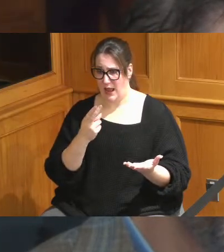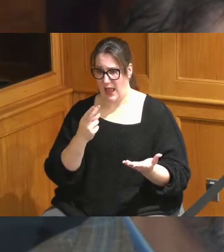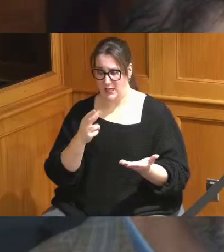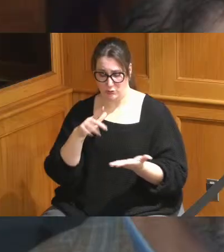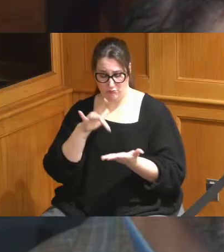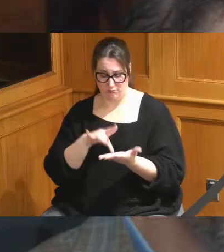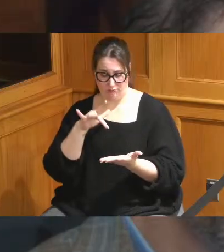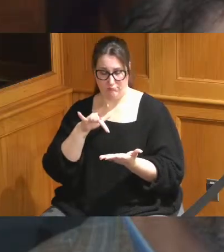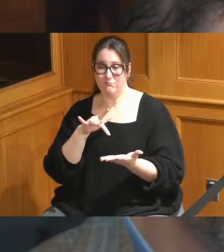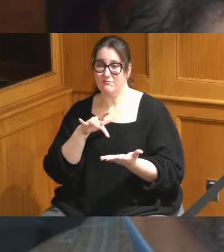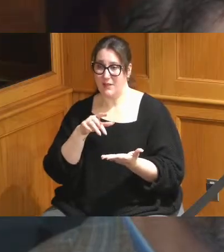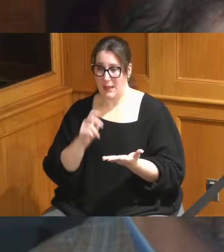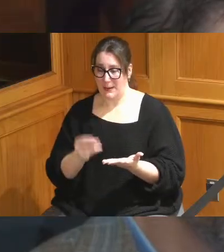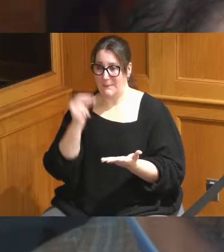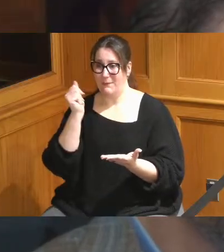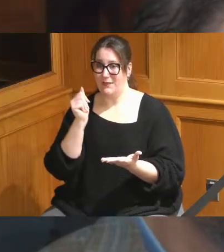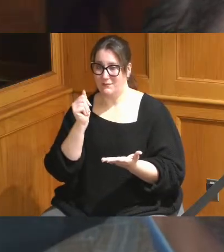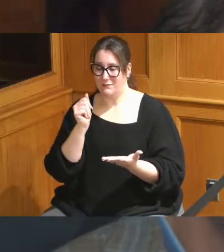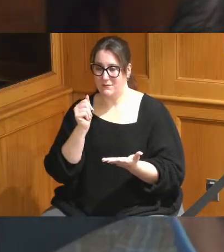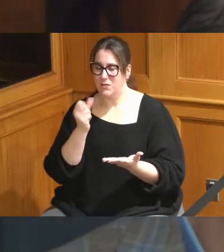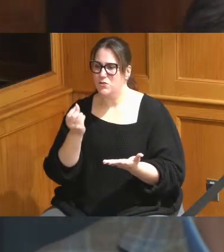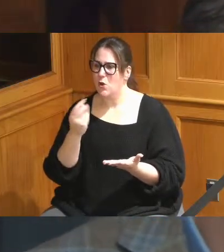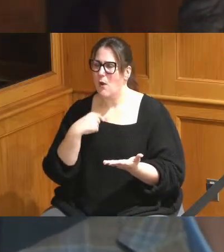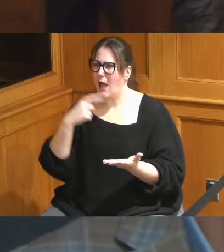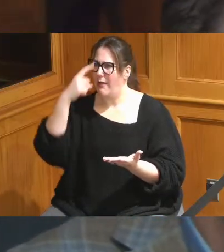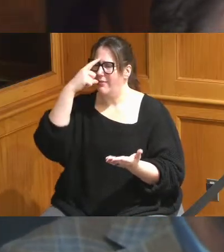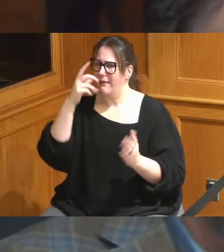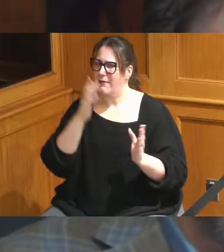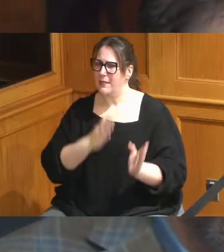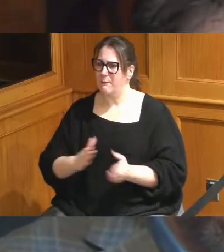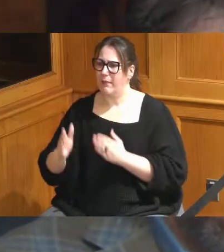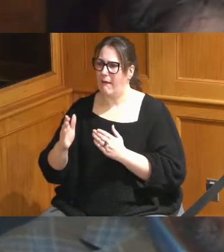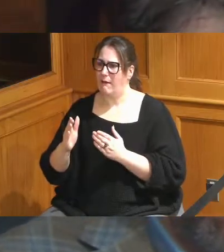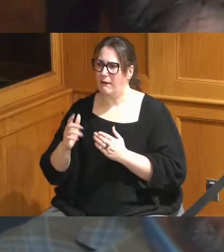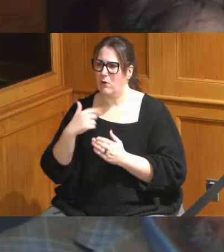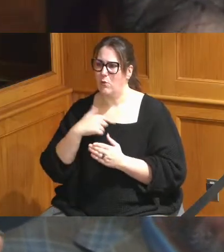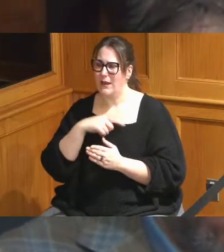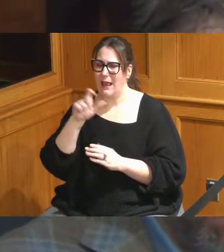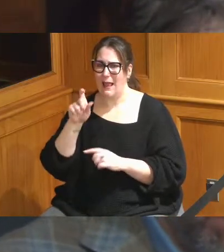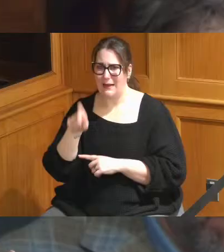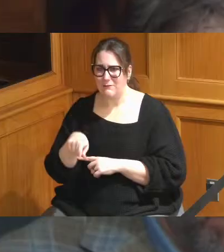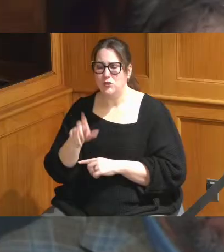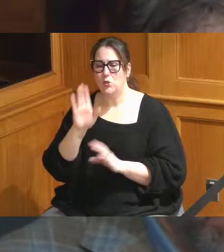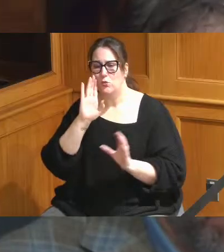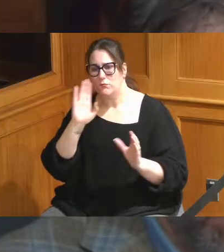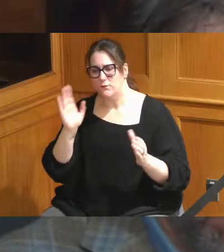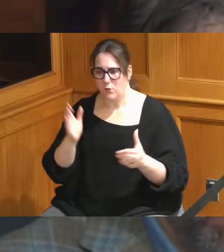right away. So I think in our planning, we got to look at the whole county. That's our job, not